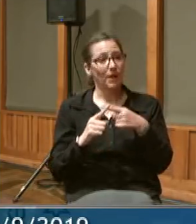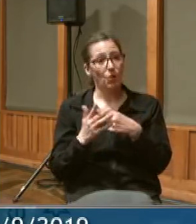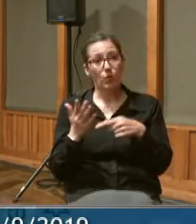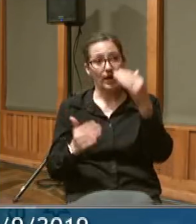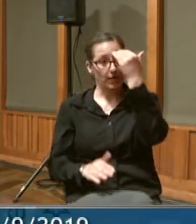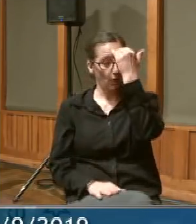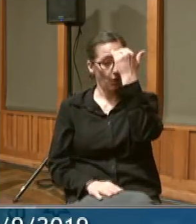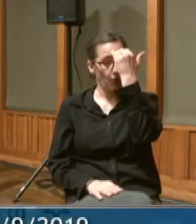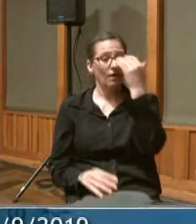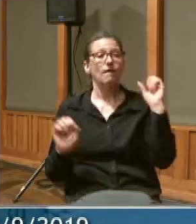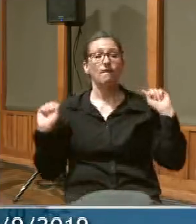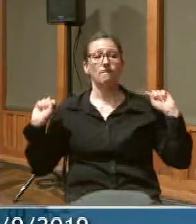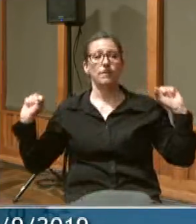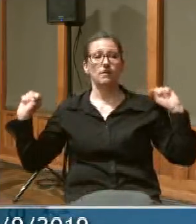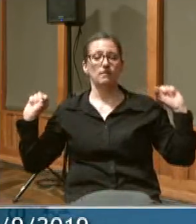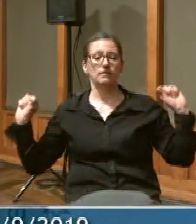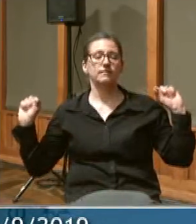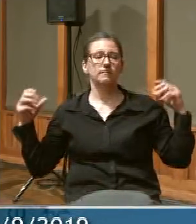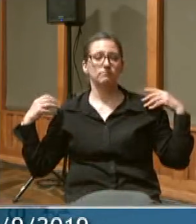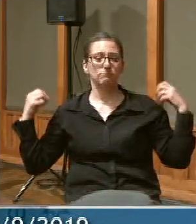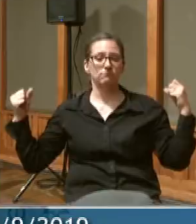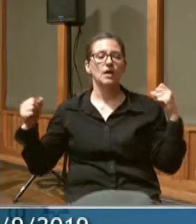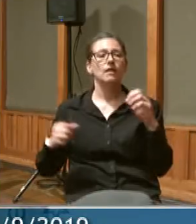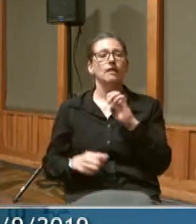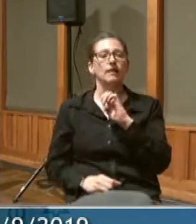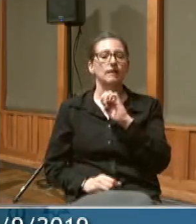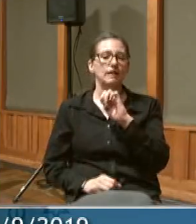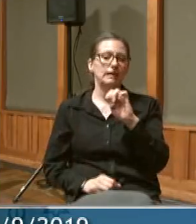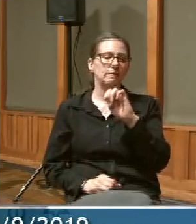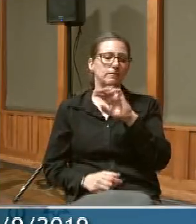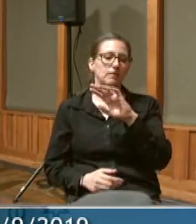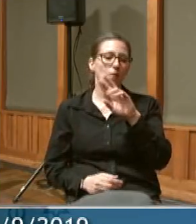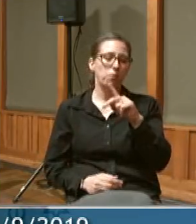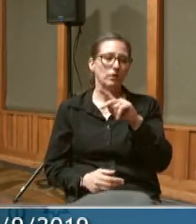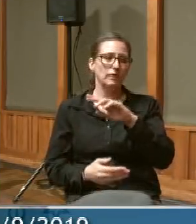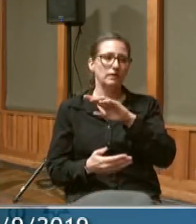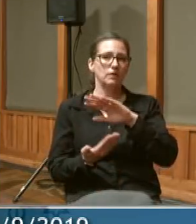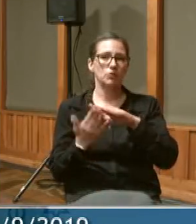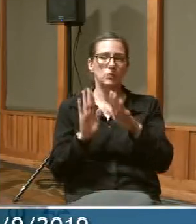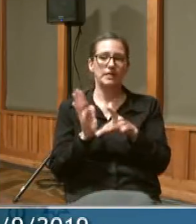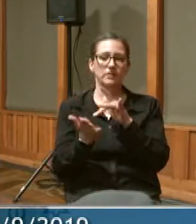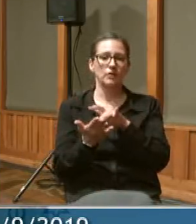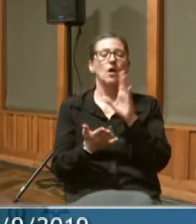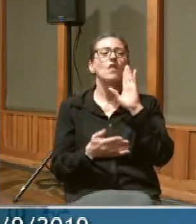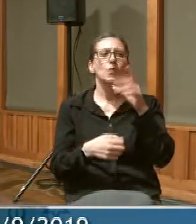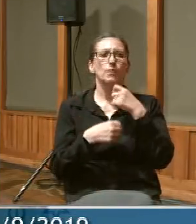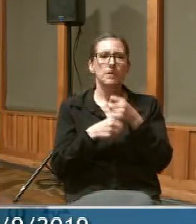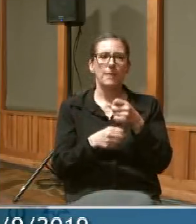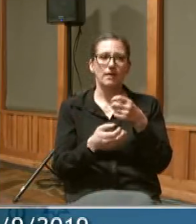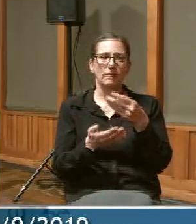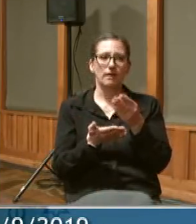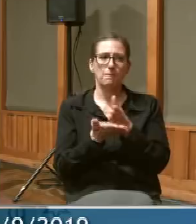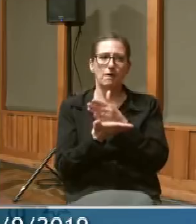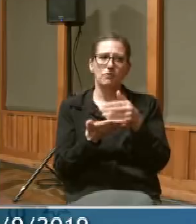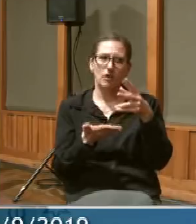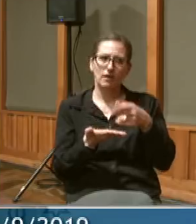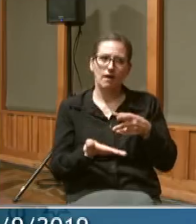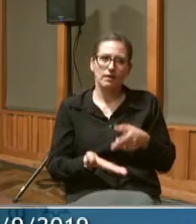ABOUT BUDGET NUMBERS, THOSE GO OVER MY HEAD AS A PERSONAL TRAINER. I'M GOING TO TALK ABOUT THINGS I DO KNOW ABOUT, THAT'S FITNESS AND EAST PORTLAND COMMUNITY